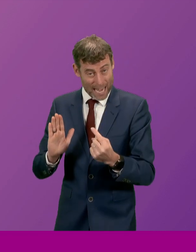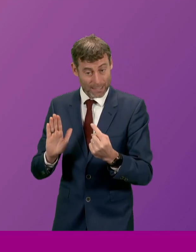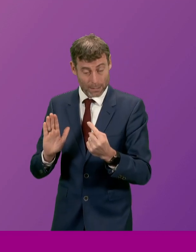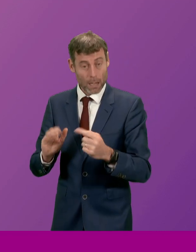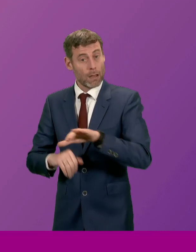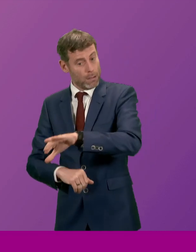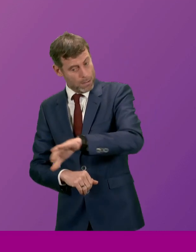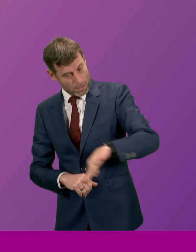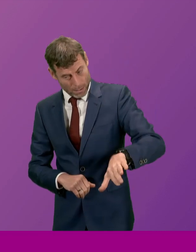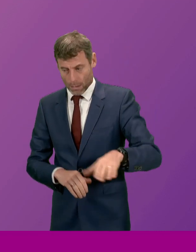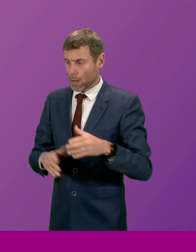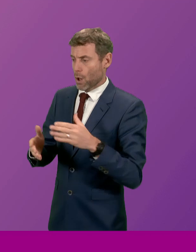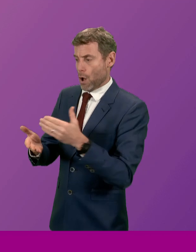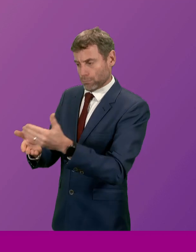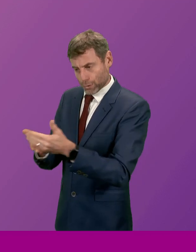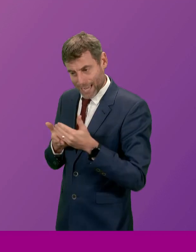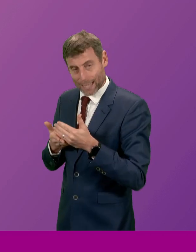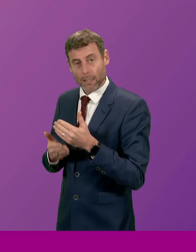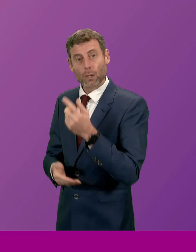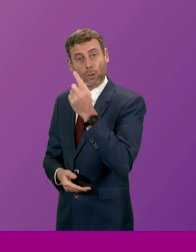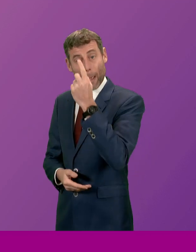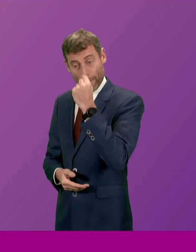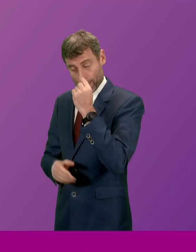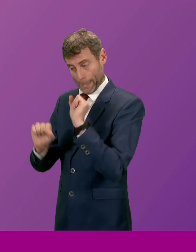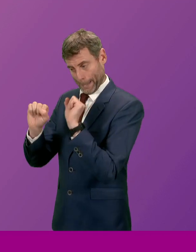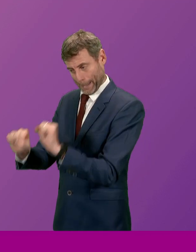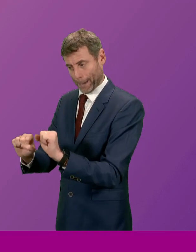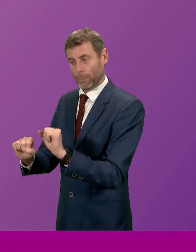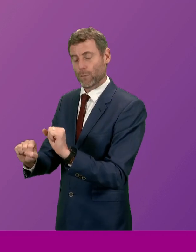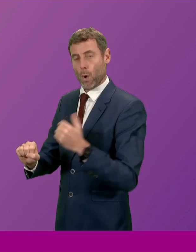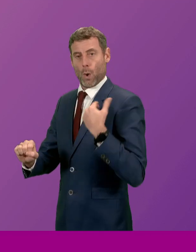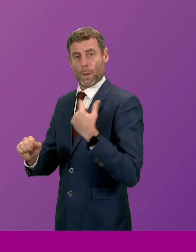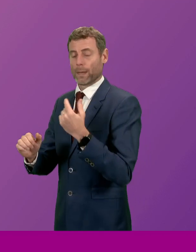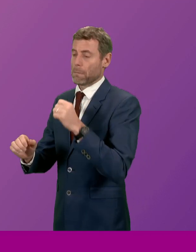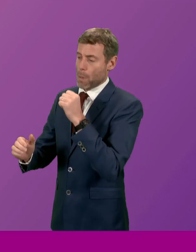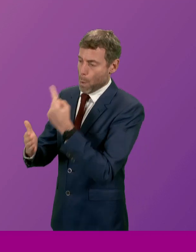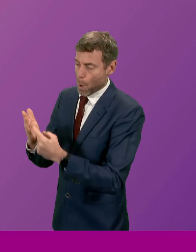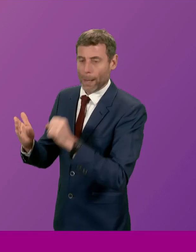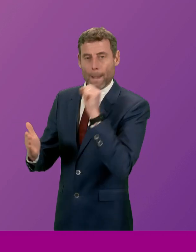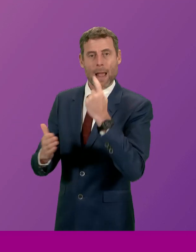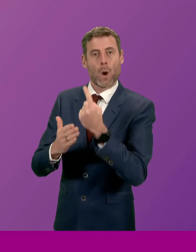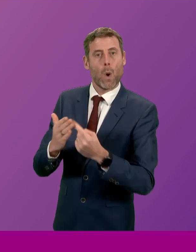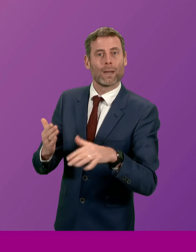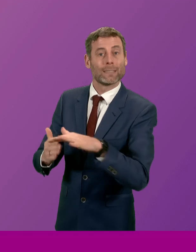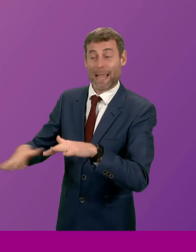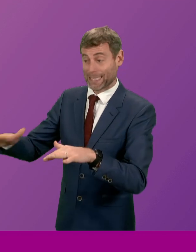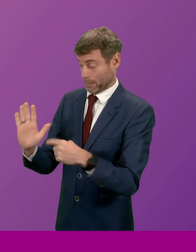act protects the ability to have single-sex spaces in our country. Mr Findlay should accept that.